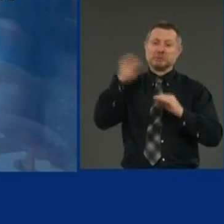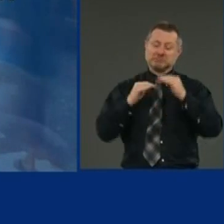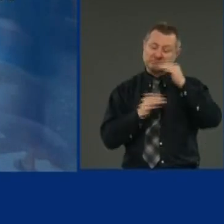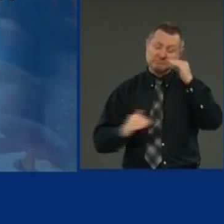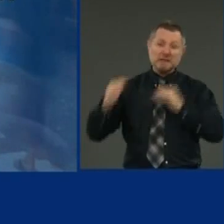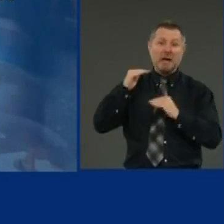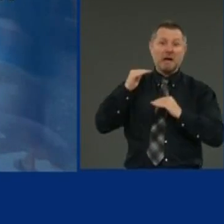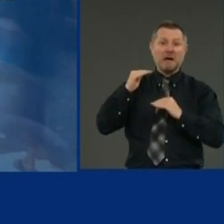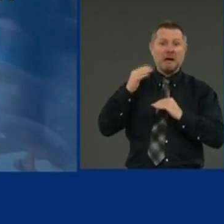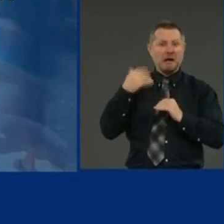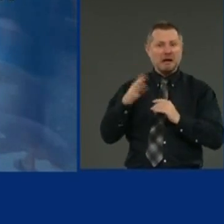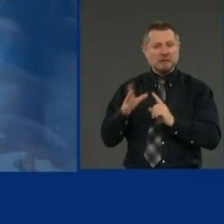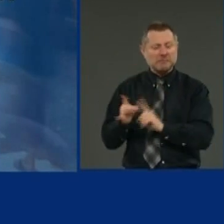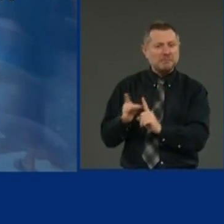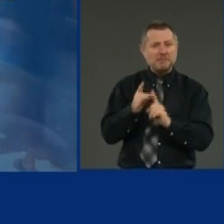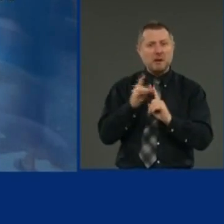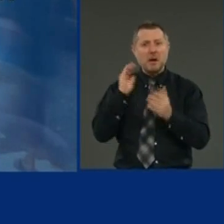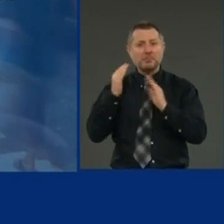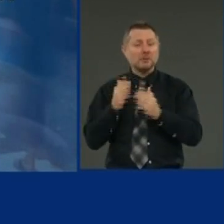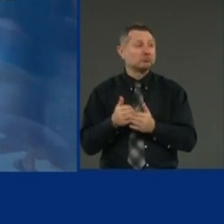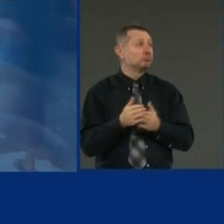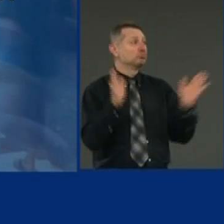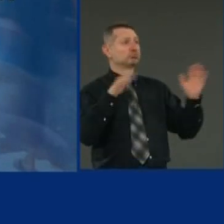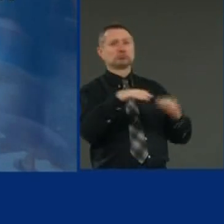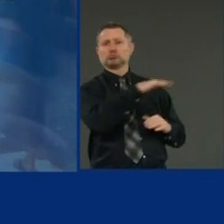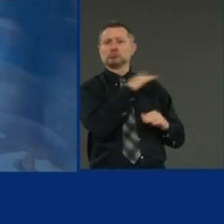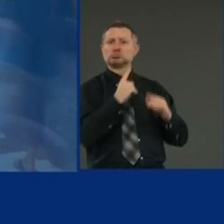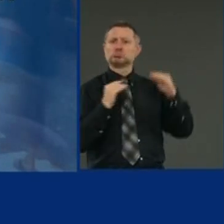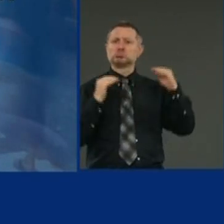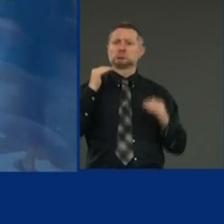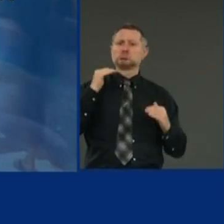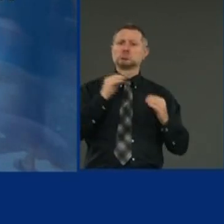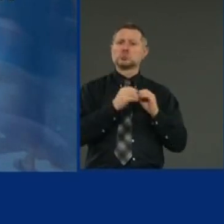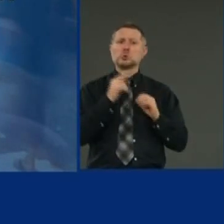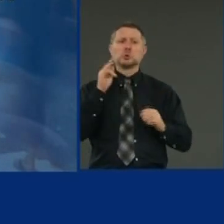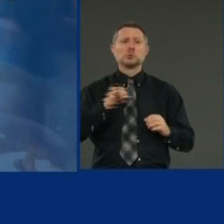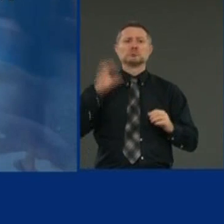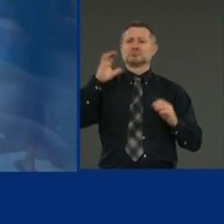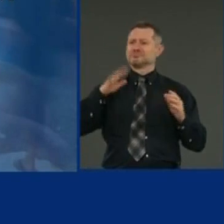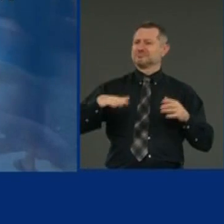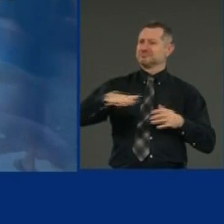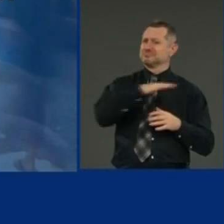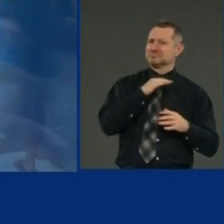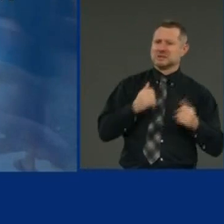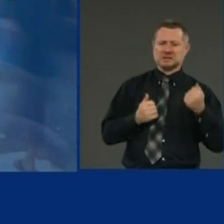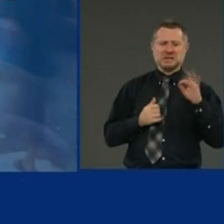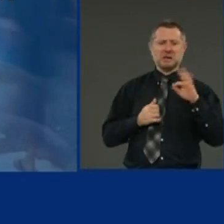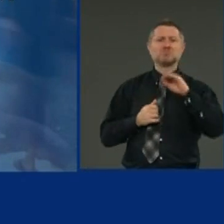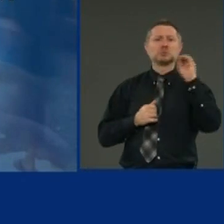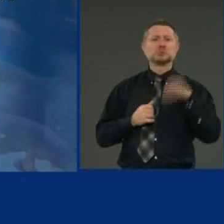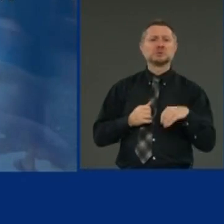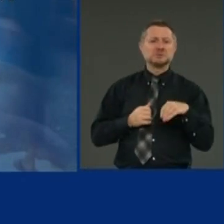SOME OF THESE ZIP CODES YOU HAVE DOUBLED THE INFECTION RATE IN THOSE ZIP CODES THAT YOU SAW CITYWIDE.